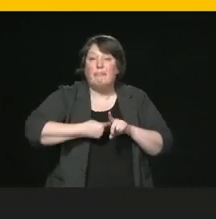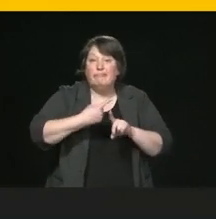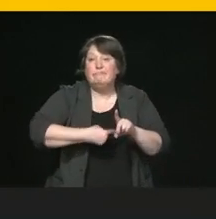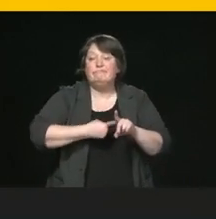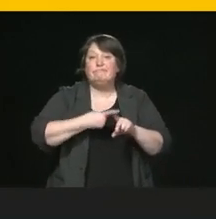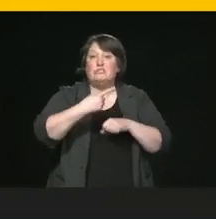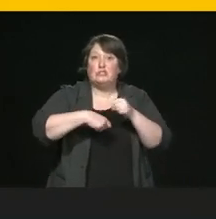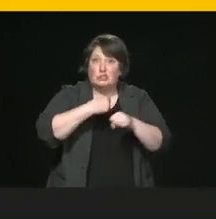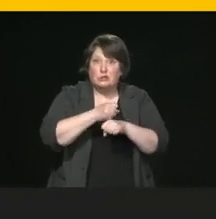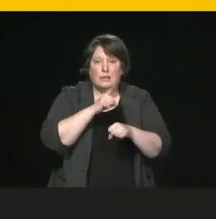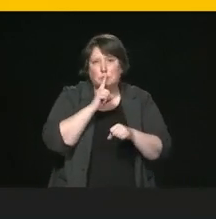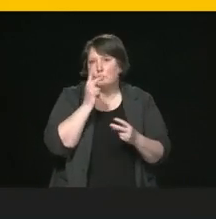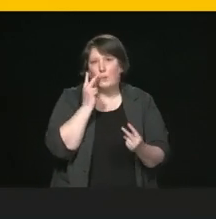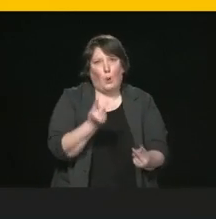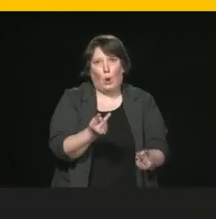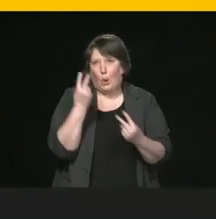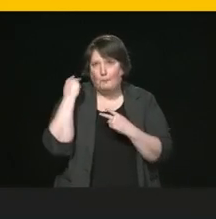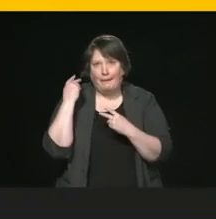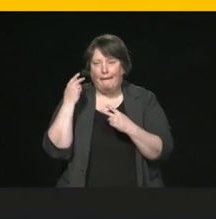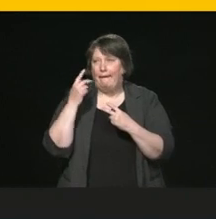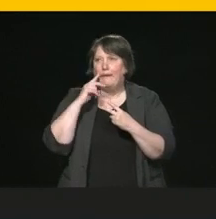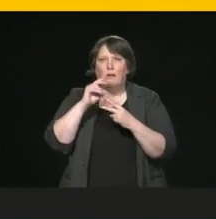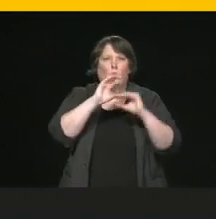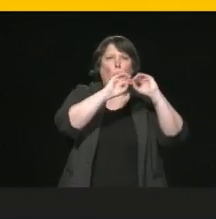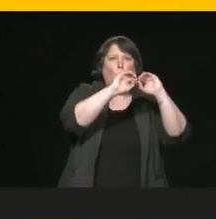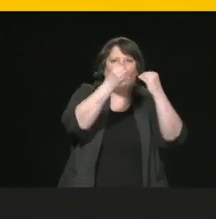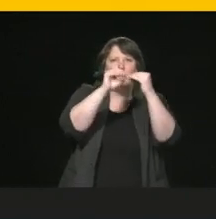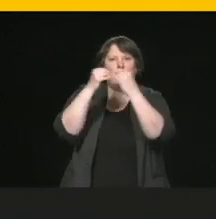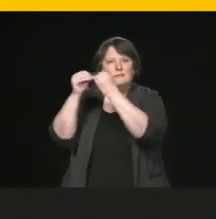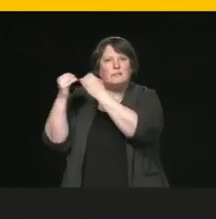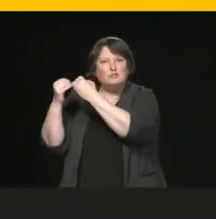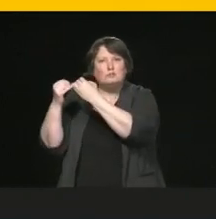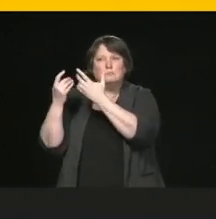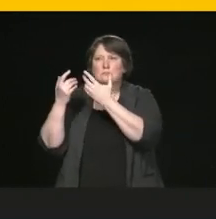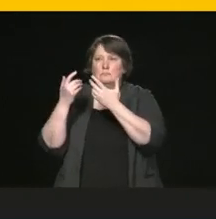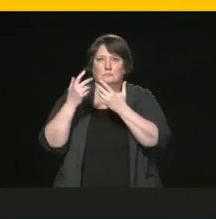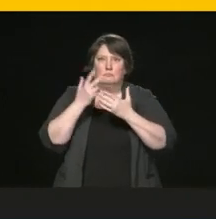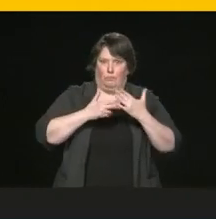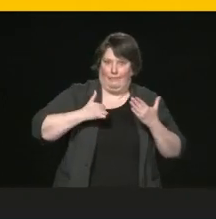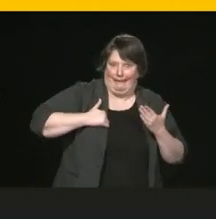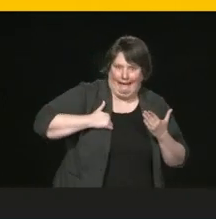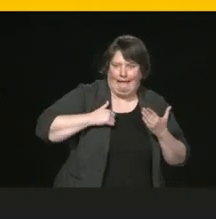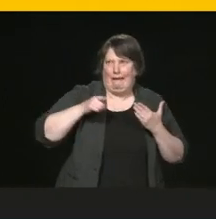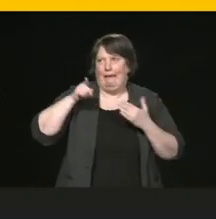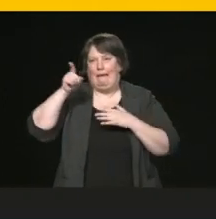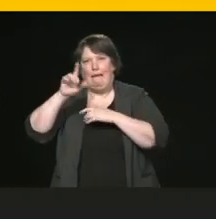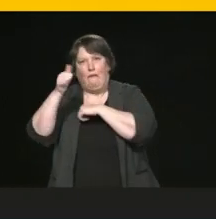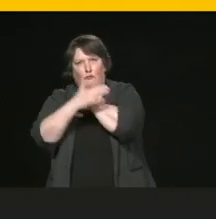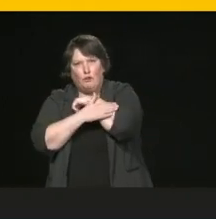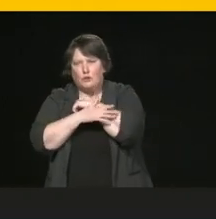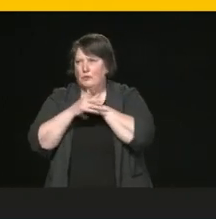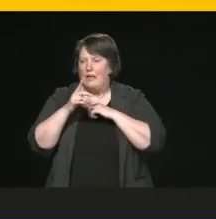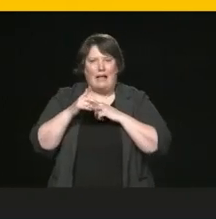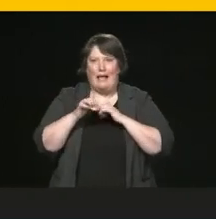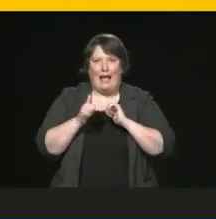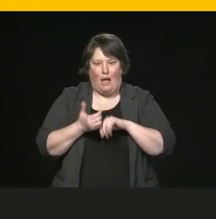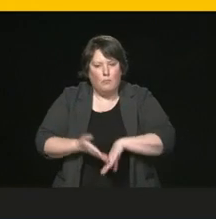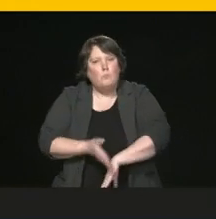OF COURSE, IN THE COMING MONTHS AND YEARS, THERE WILL BE MANY REFLECTIONS ON VARIOUS INSTITUTIONS AND SYSTEMS BOTH